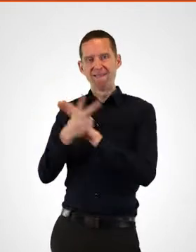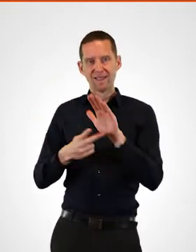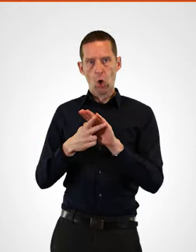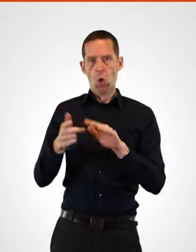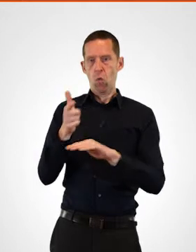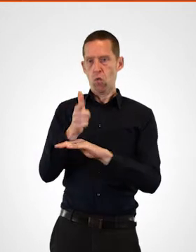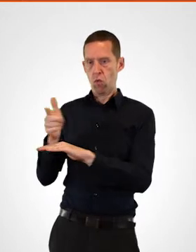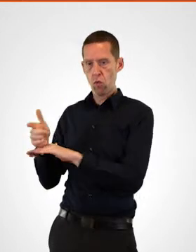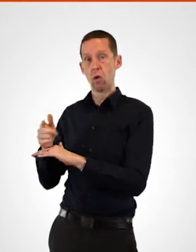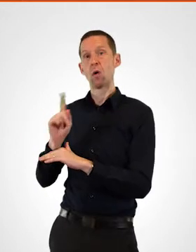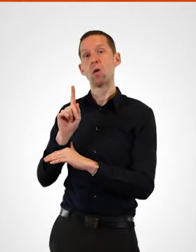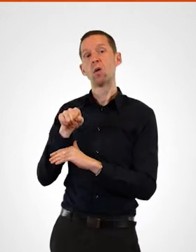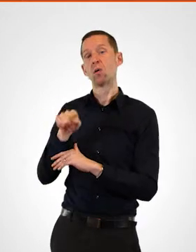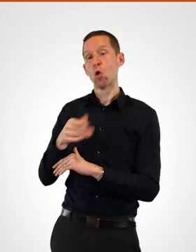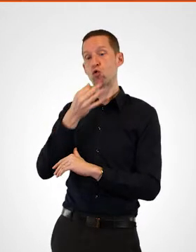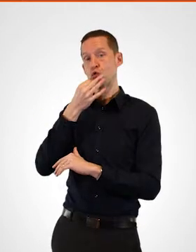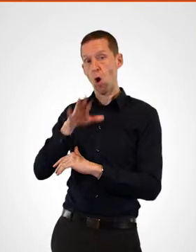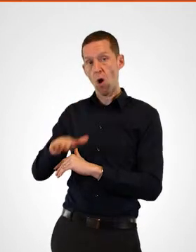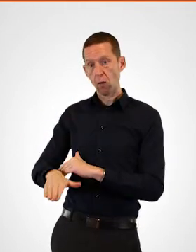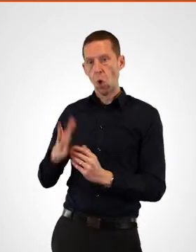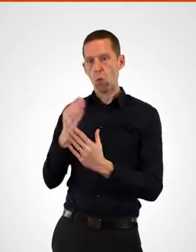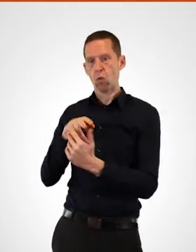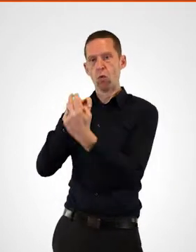of a child and mother interacting